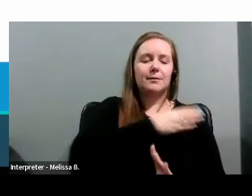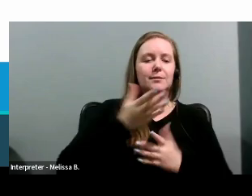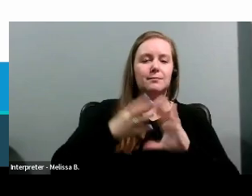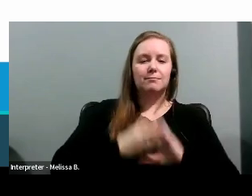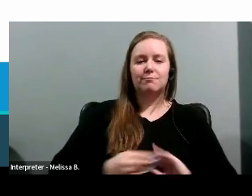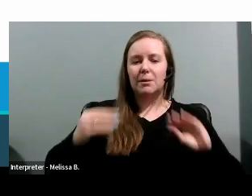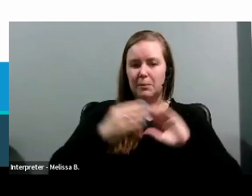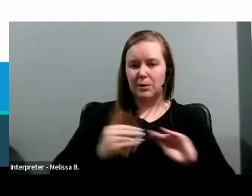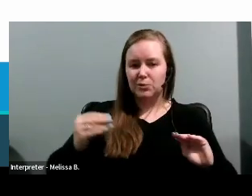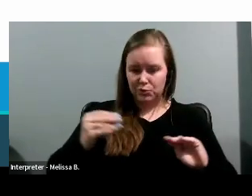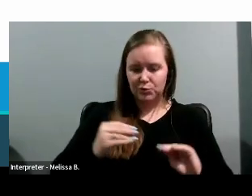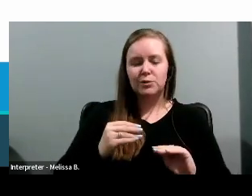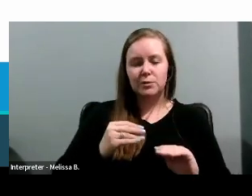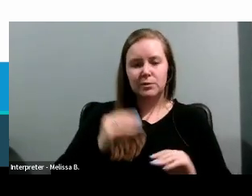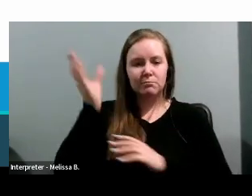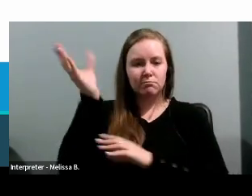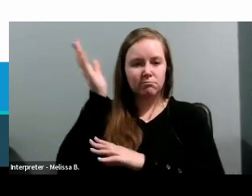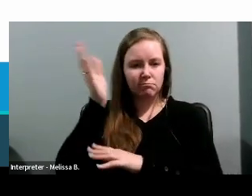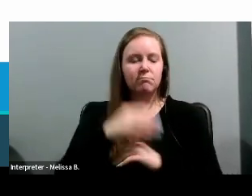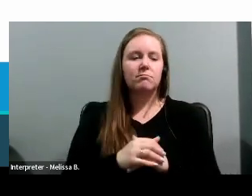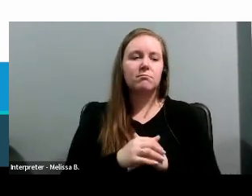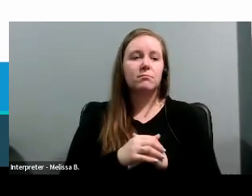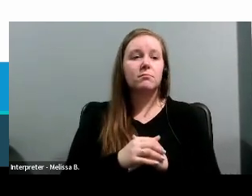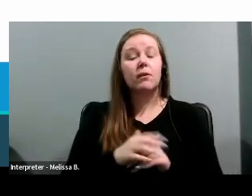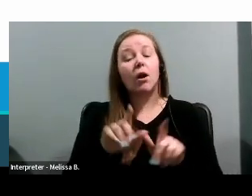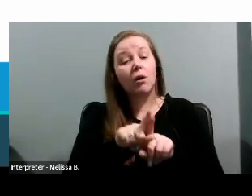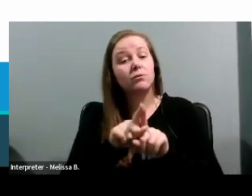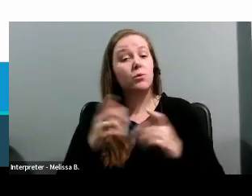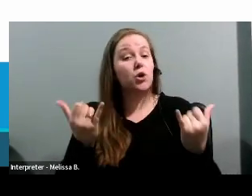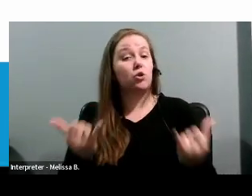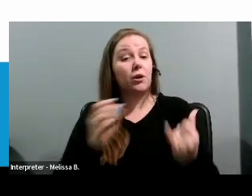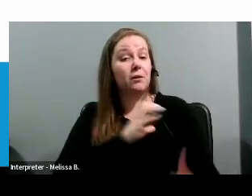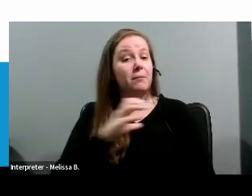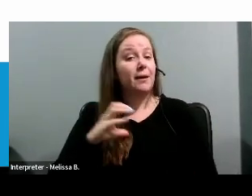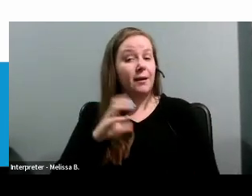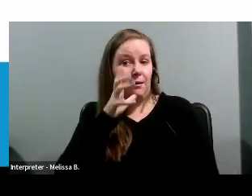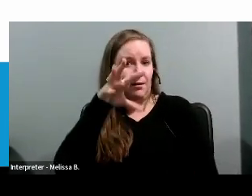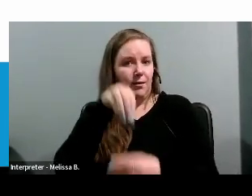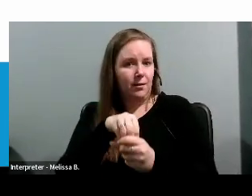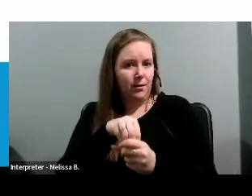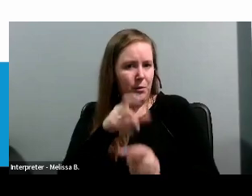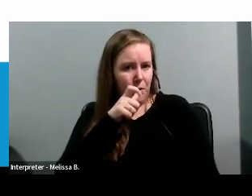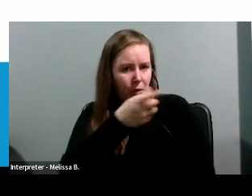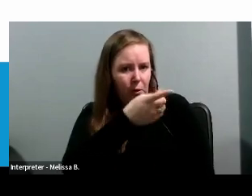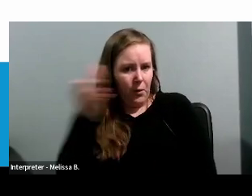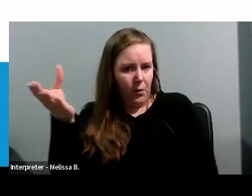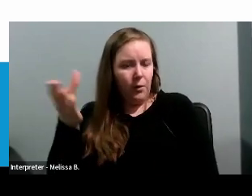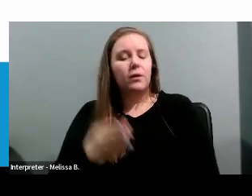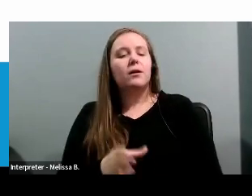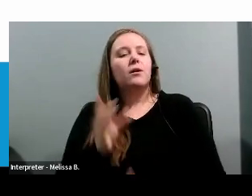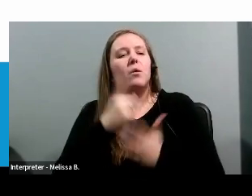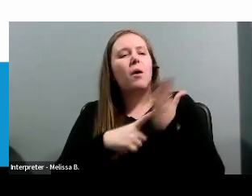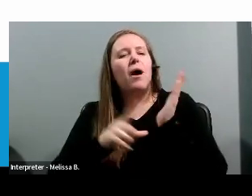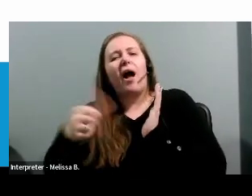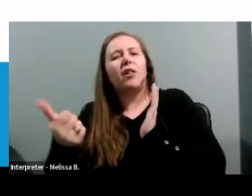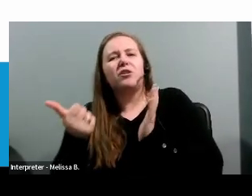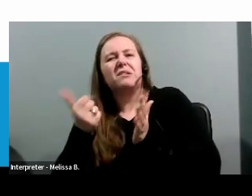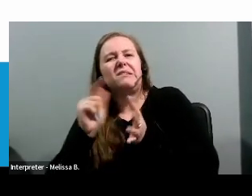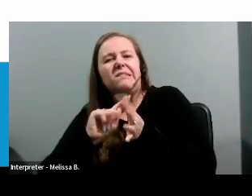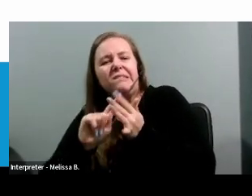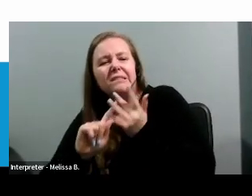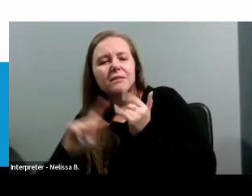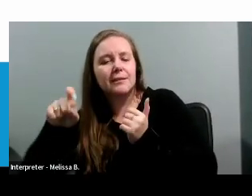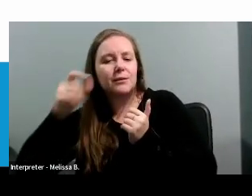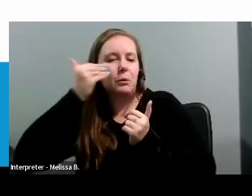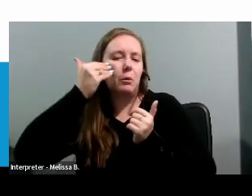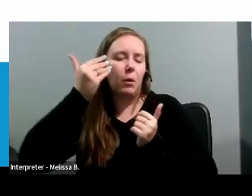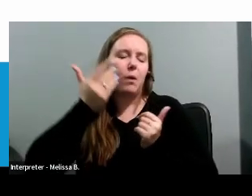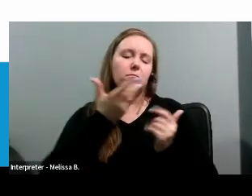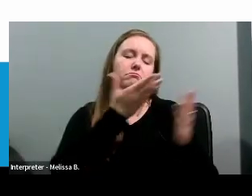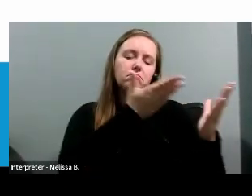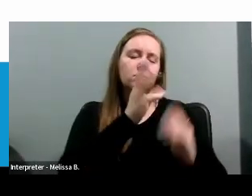Shannon Spencer (she/her): where other current committee members are involved, whether it's through the budget deputation or other, sort of, city council committees that they're part of. You get an idea of